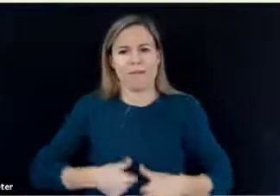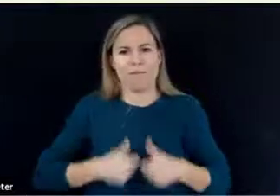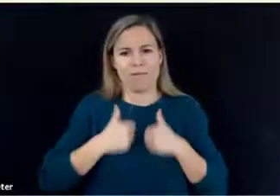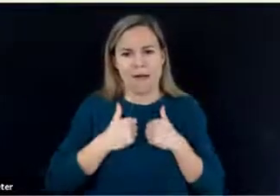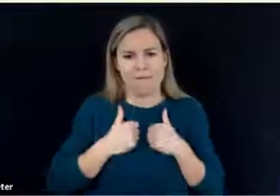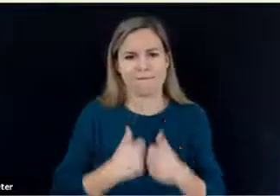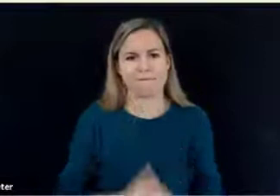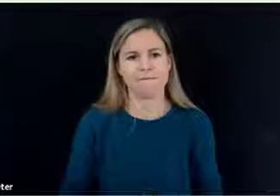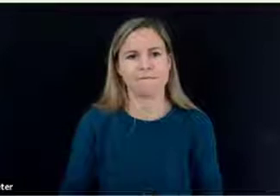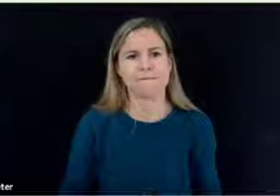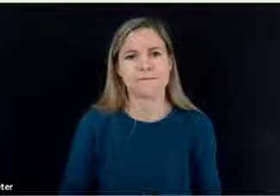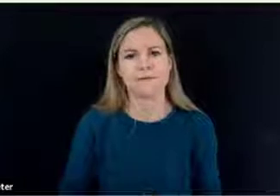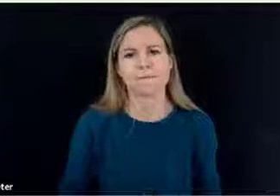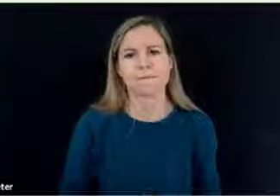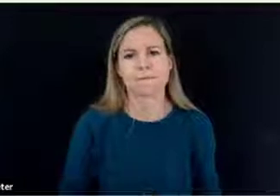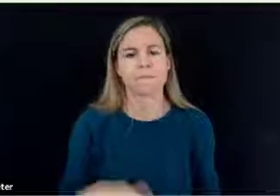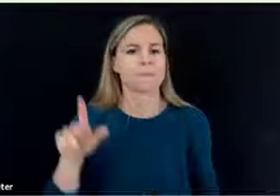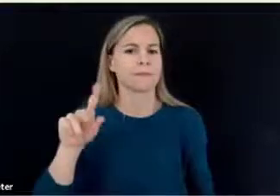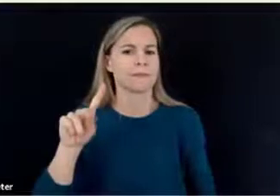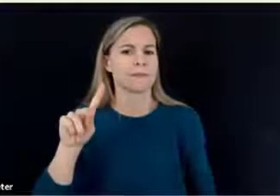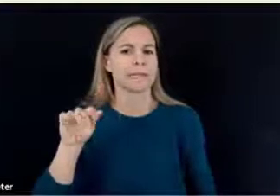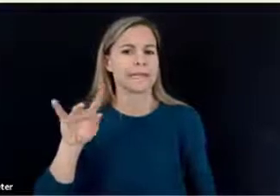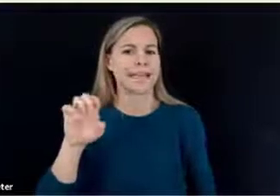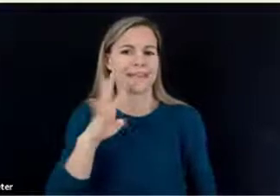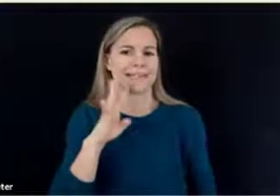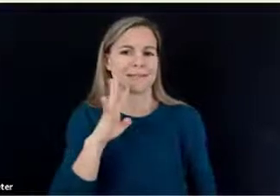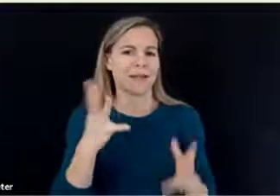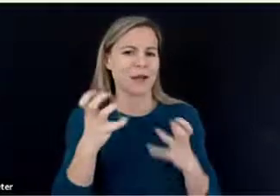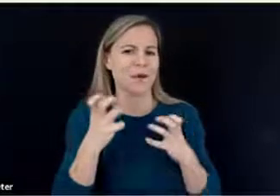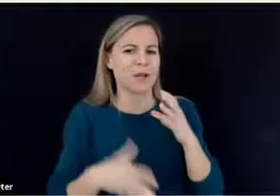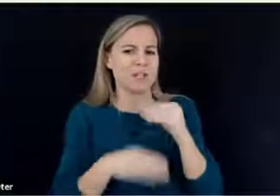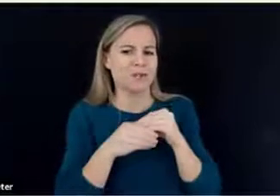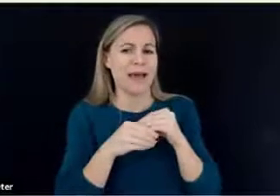And I wanted to add that this scientist actually,